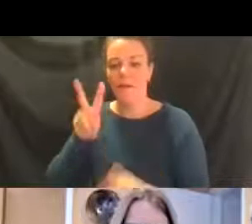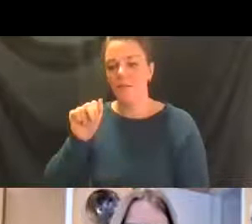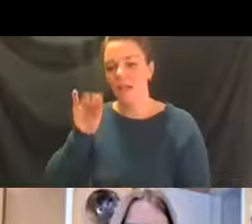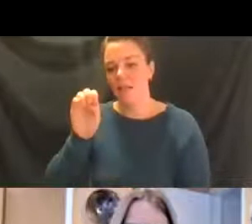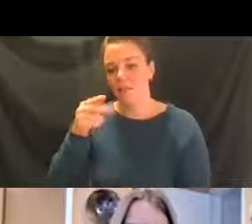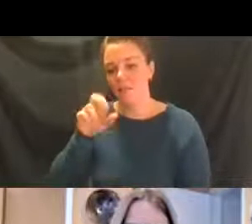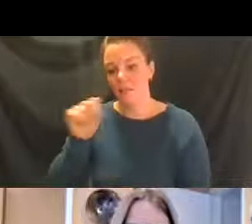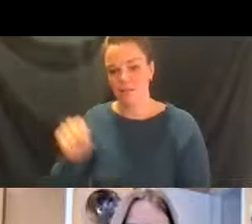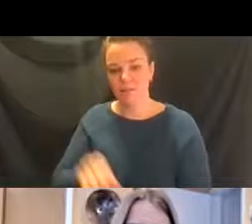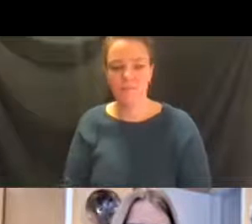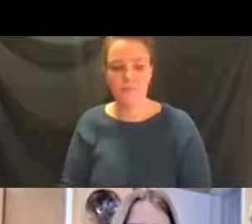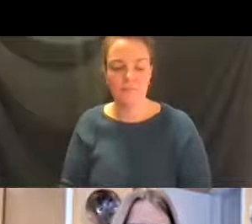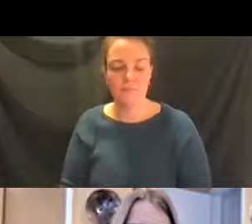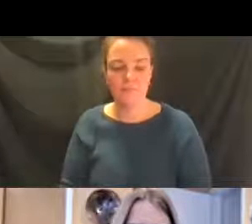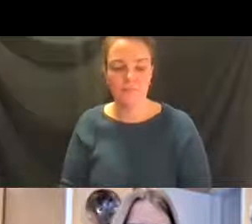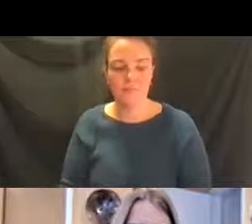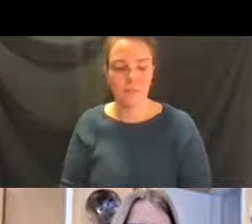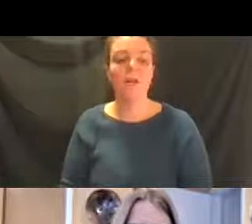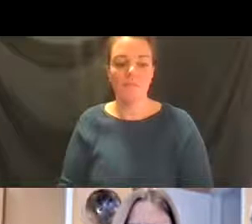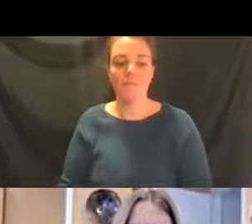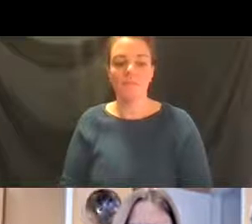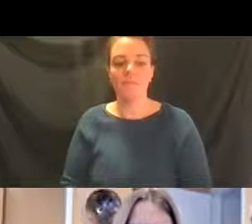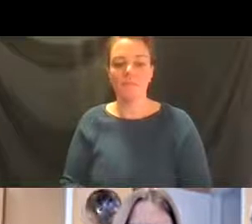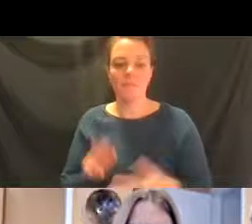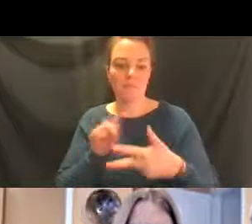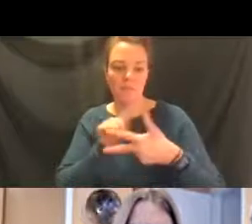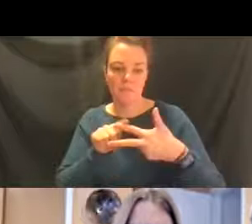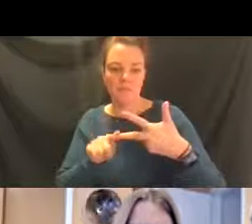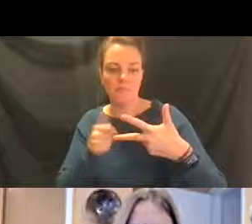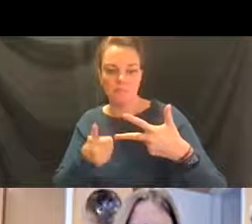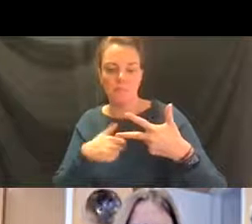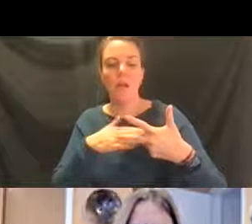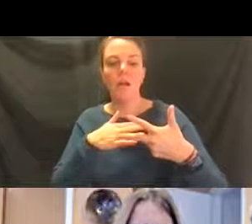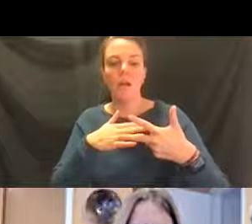project you can stay on that slide that's okay you can go next. but I just wanted to mention that